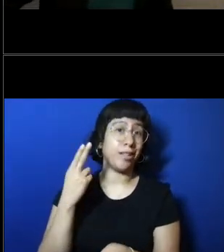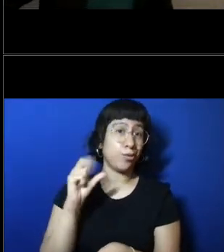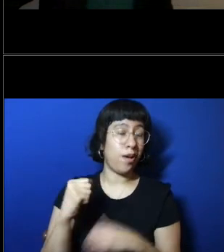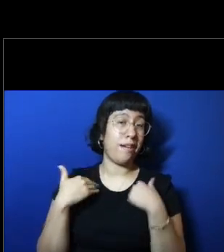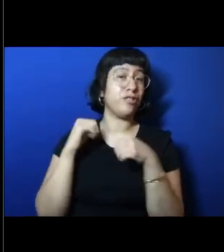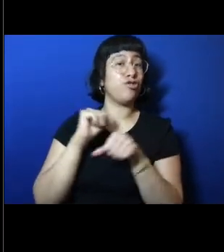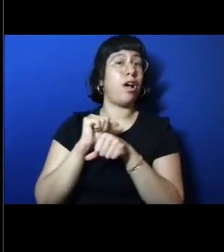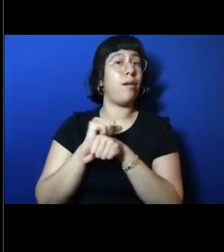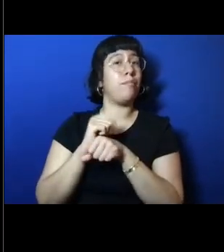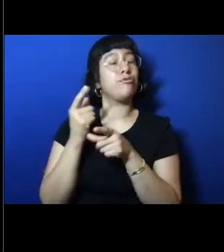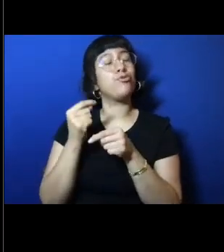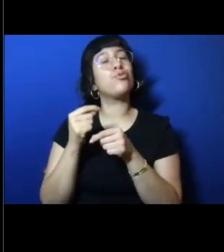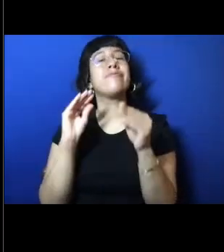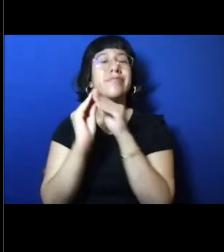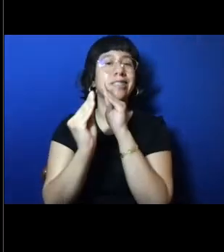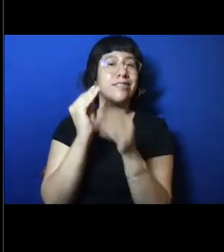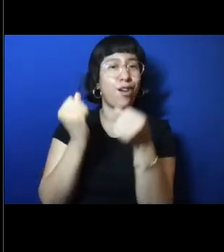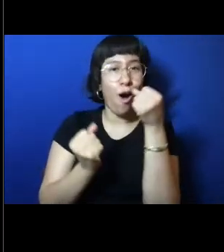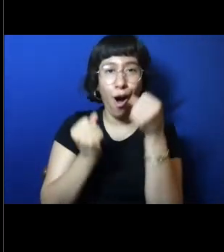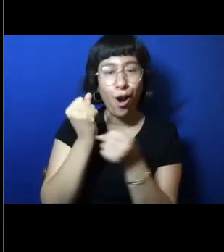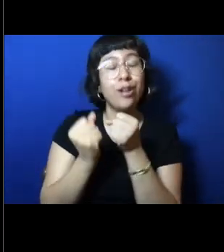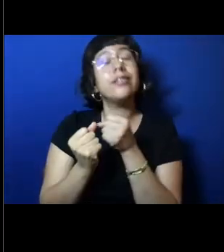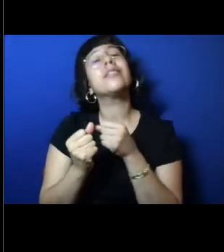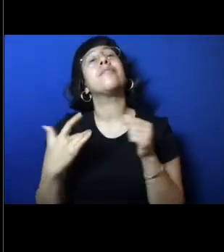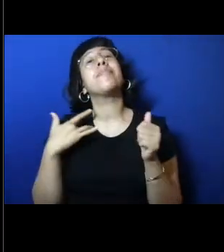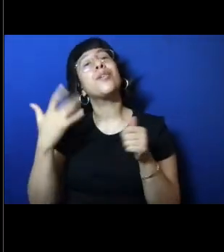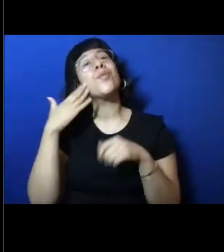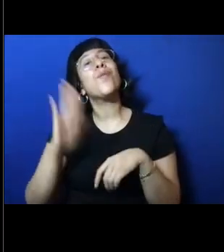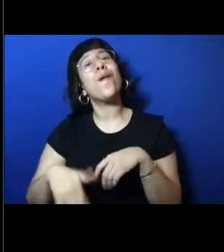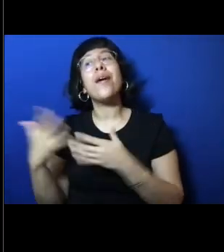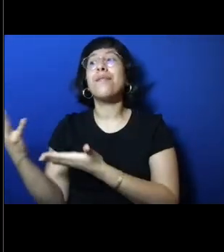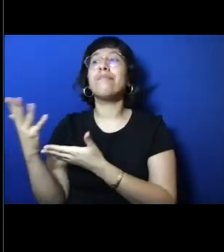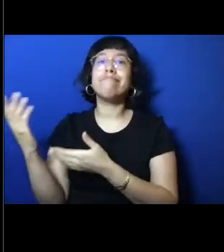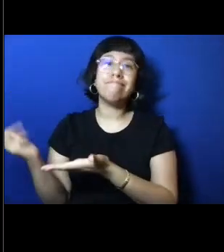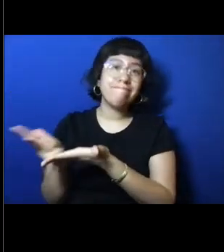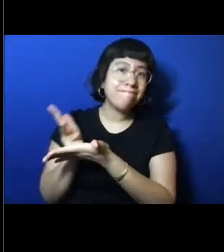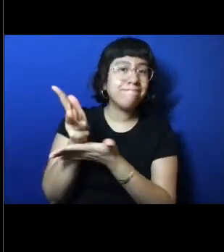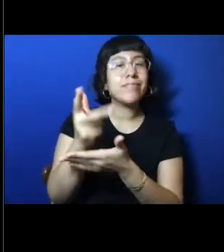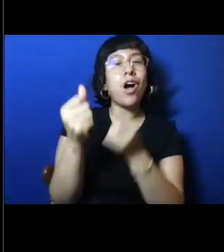you bring them in and you fix the cars. In space you can't do that. You know, you launch things